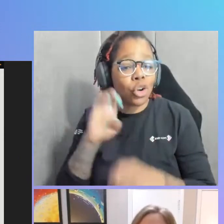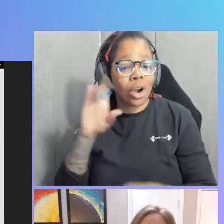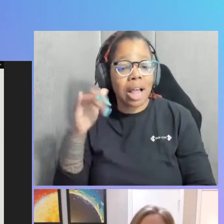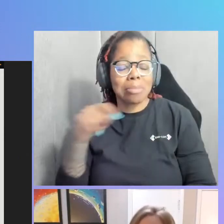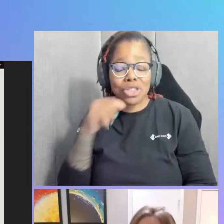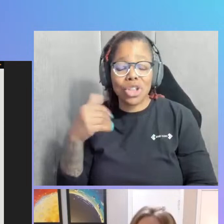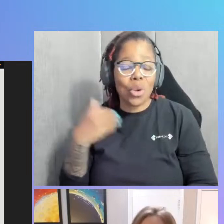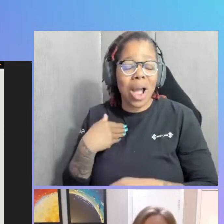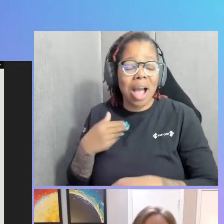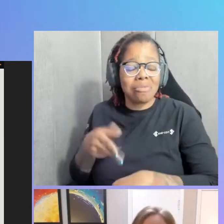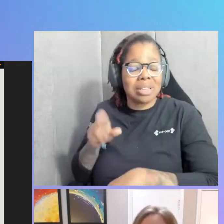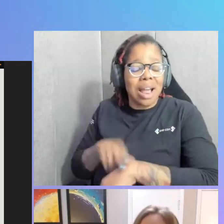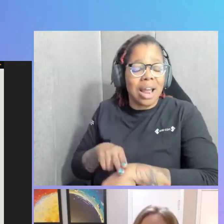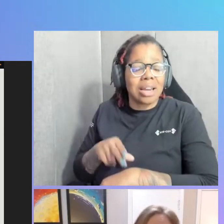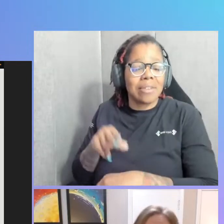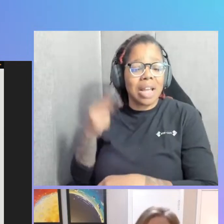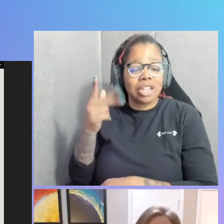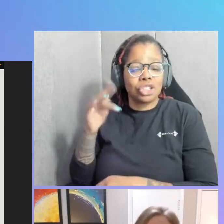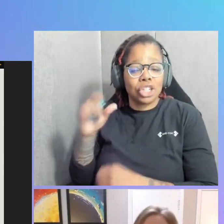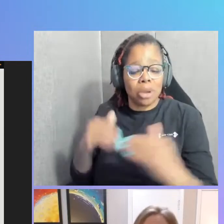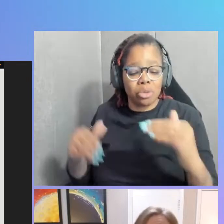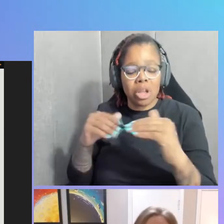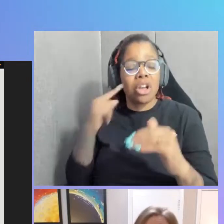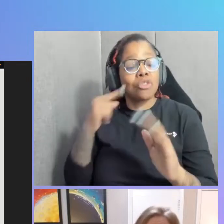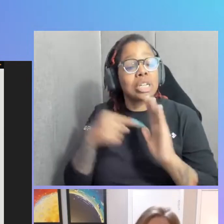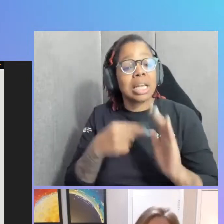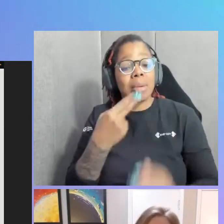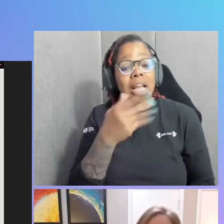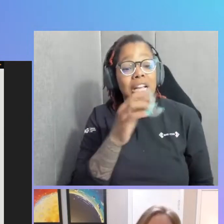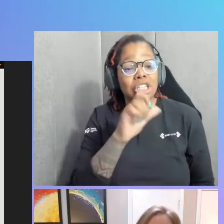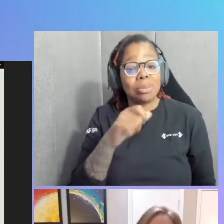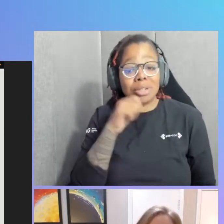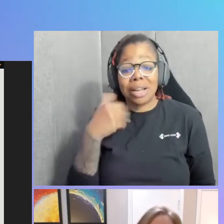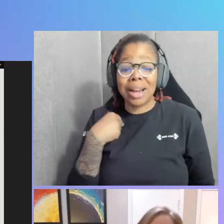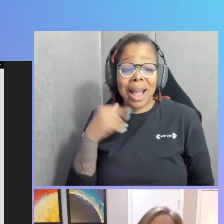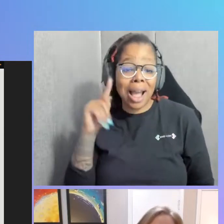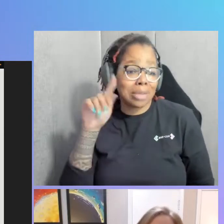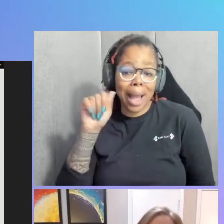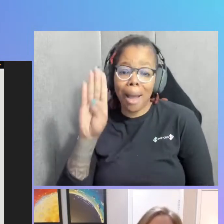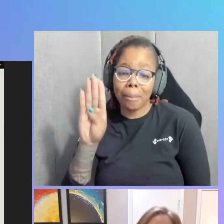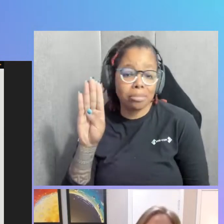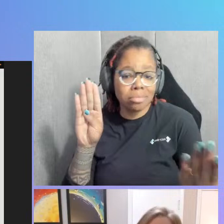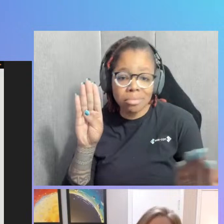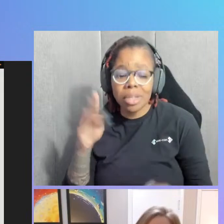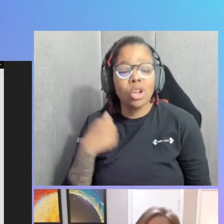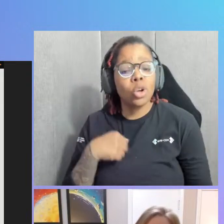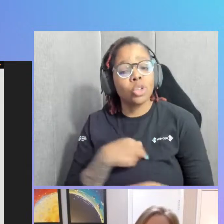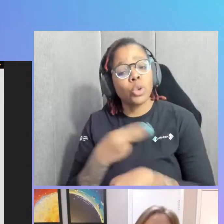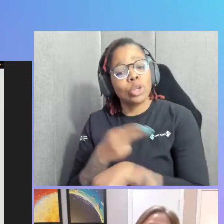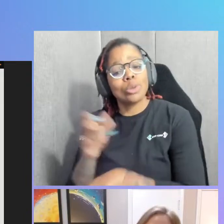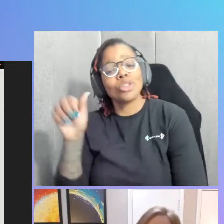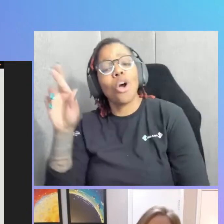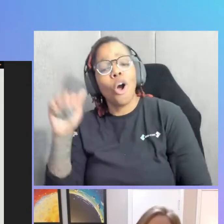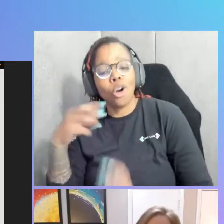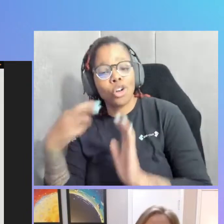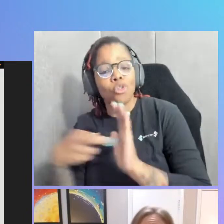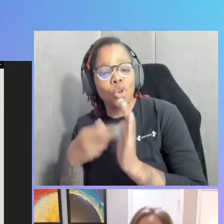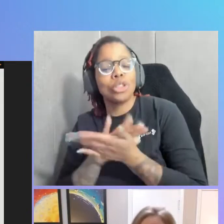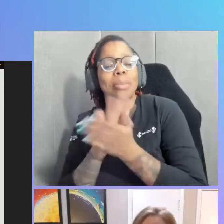equivalents for instance, HTML doesn't have a tab element, so